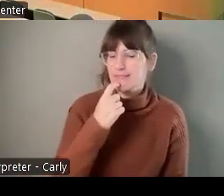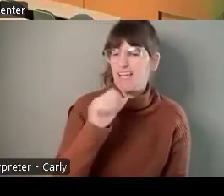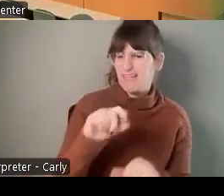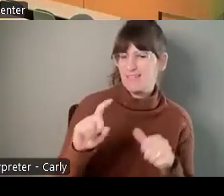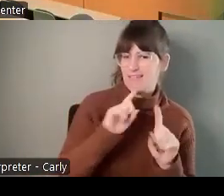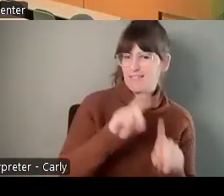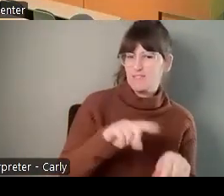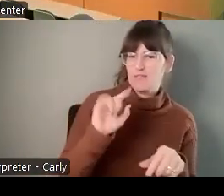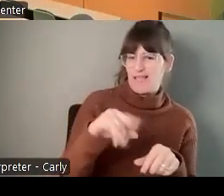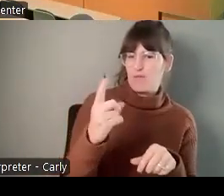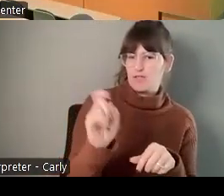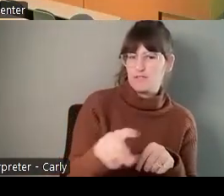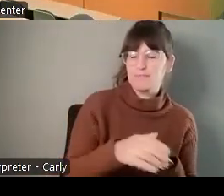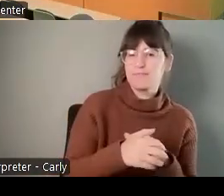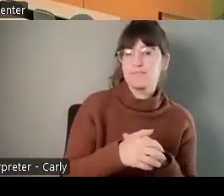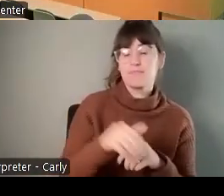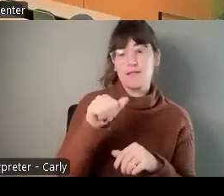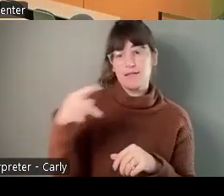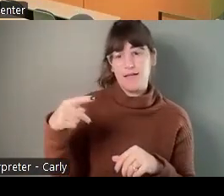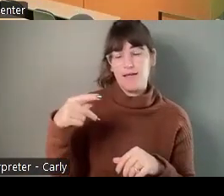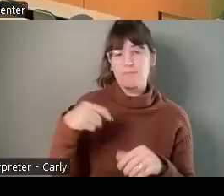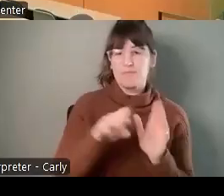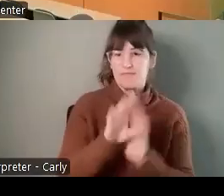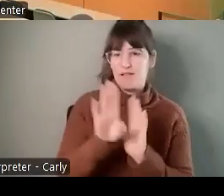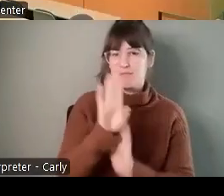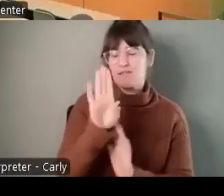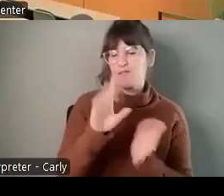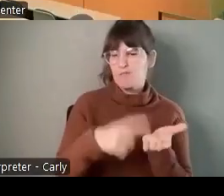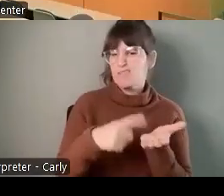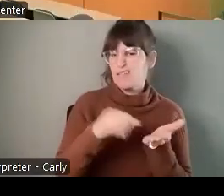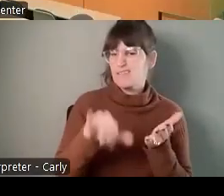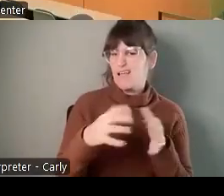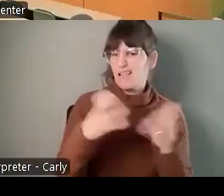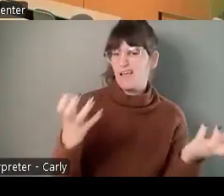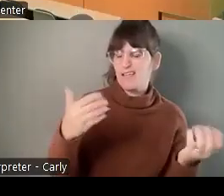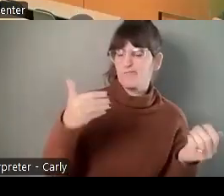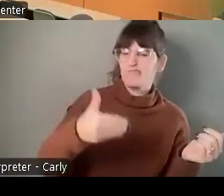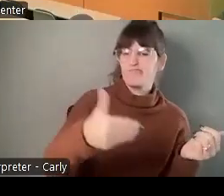so yeah, so an app we talk about app development not infrequently. Um, I don't know that any of